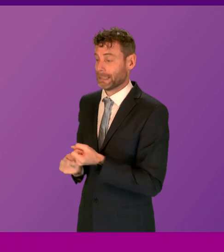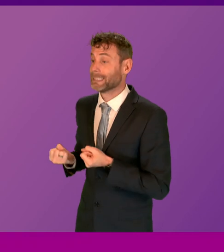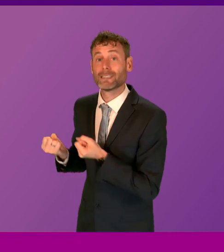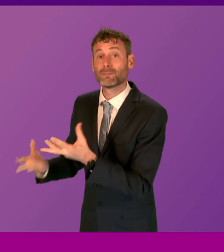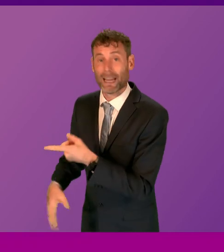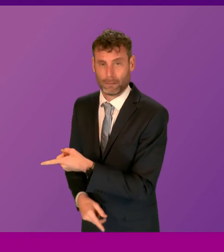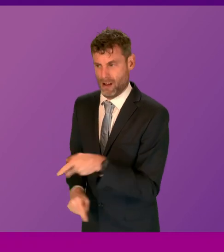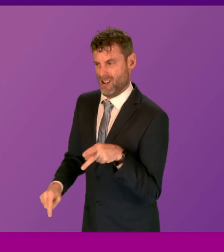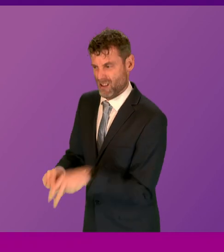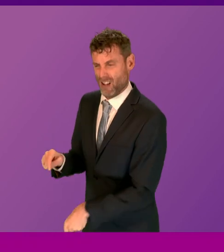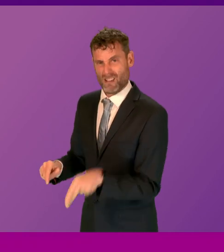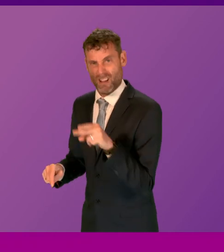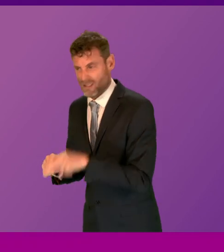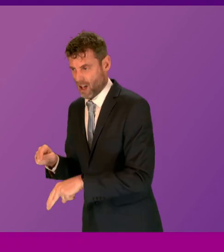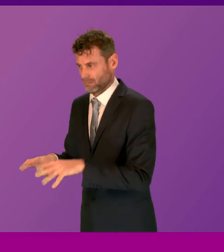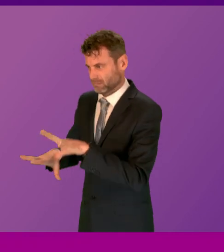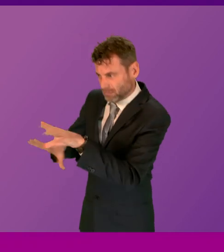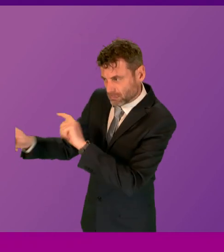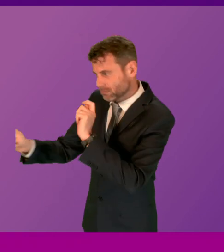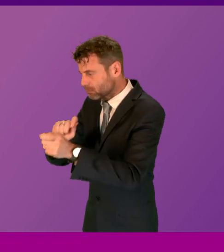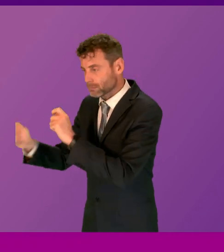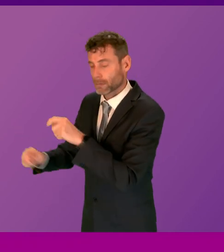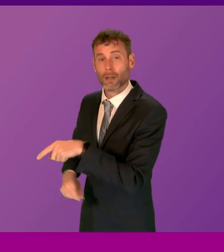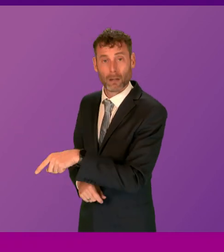to the bone so that Douglas Ross and high earners can get a tax cut.